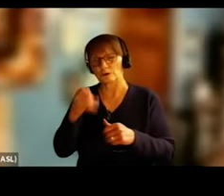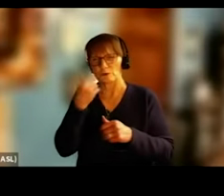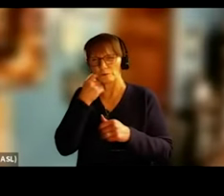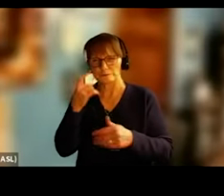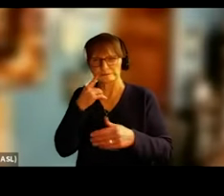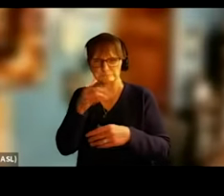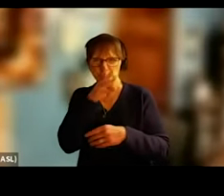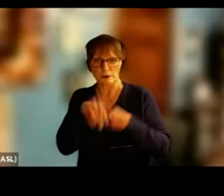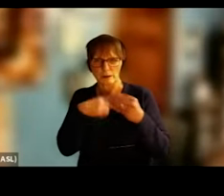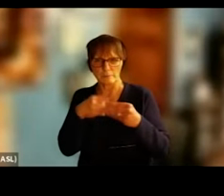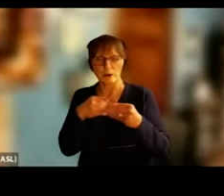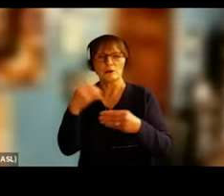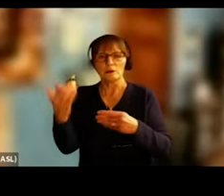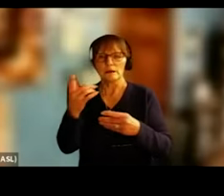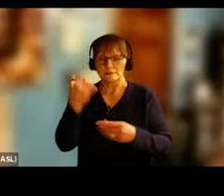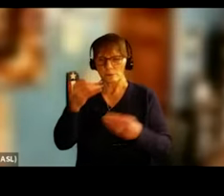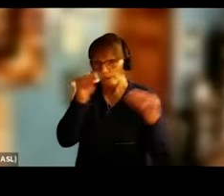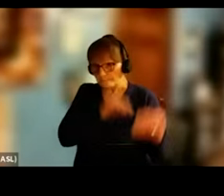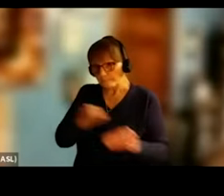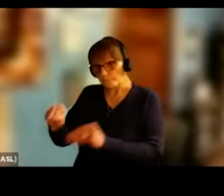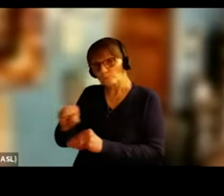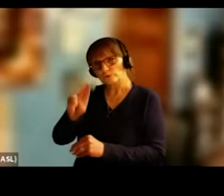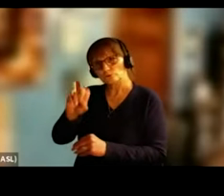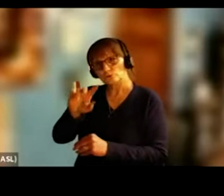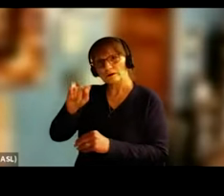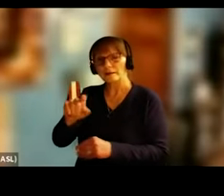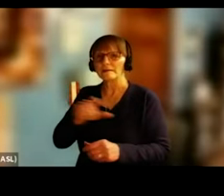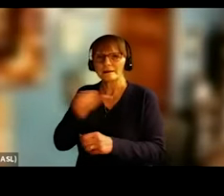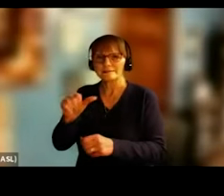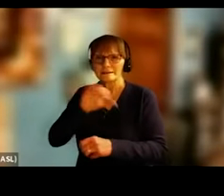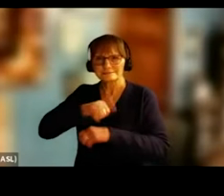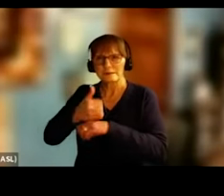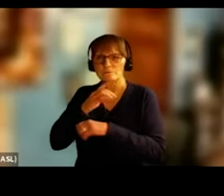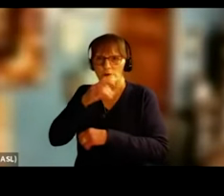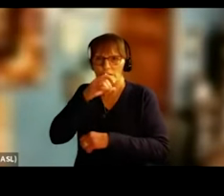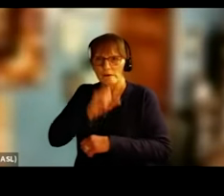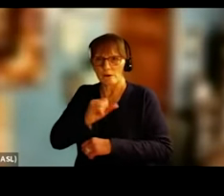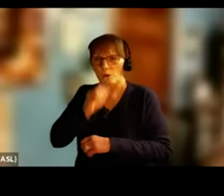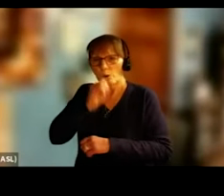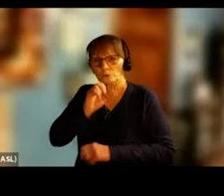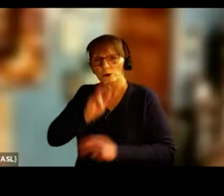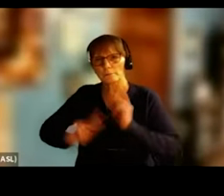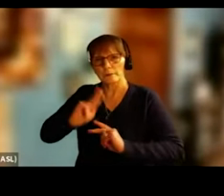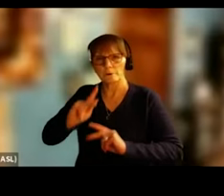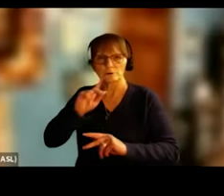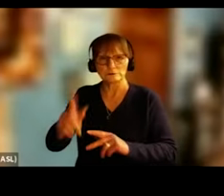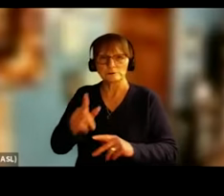And then maybe if somebody does move into unit, but it's not equipped for aging in place, even units don't include basic things such as grab bars,